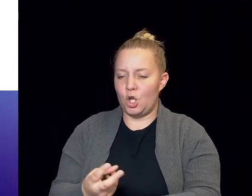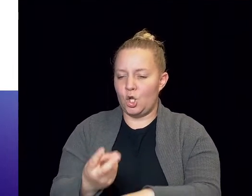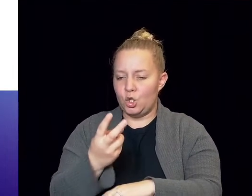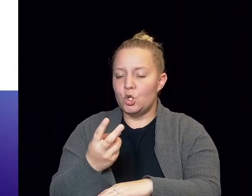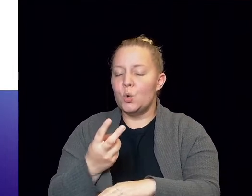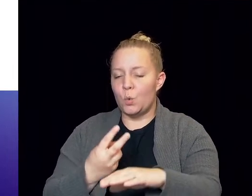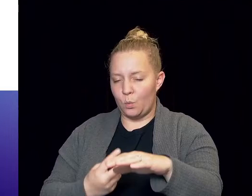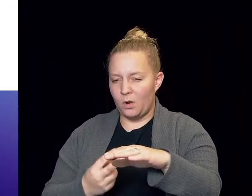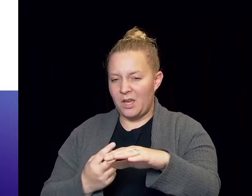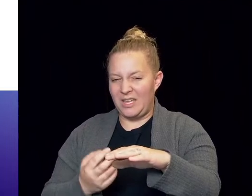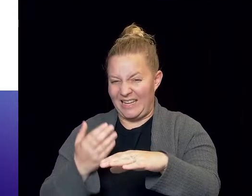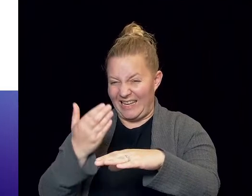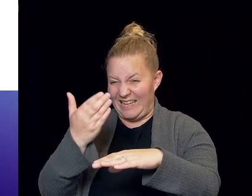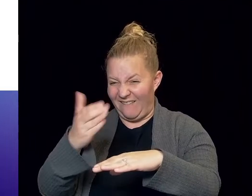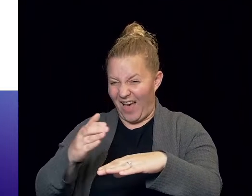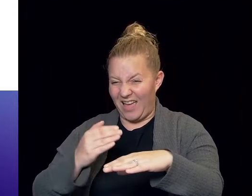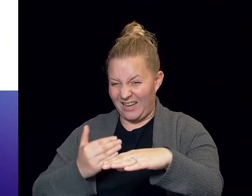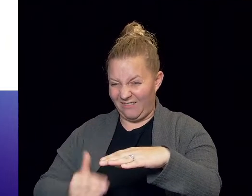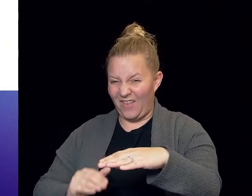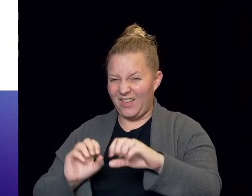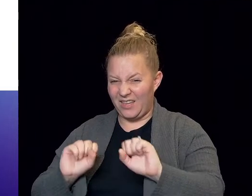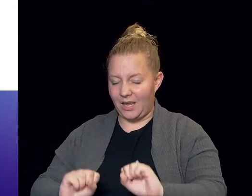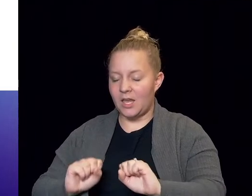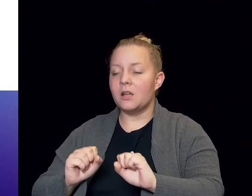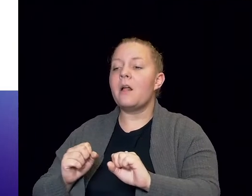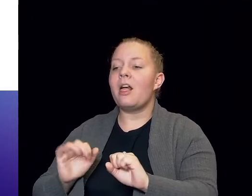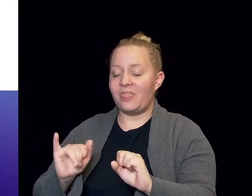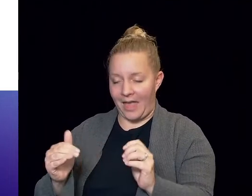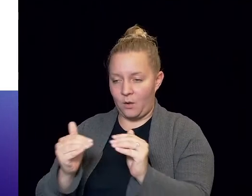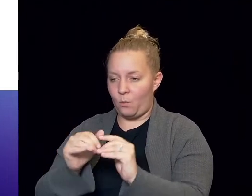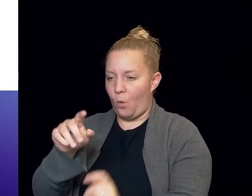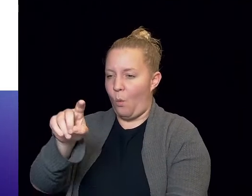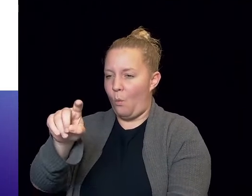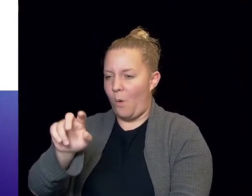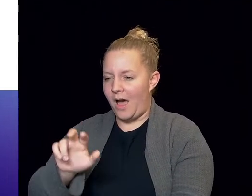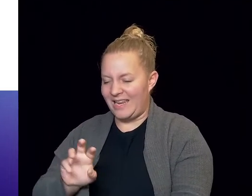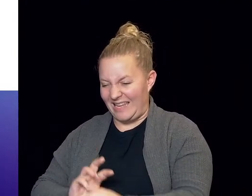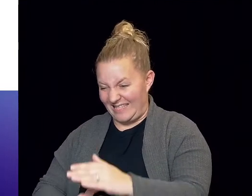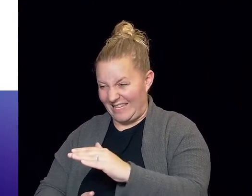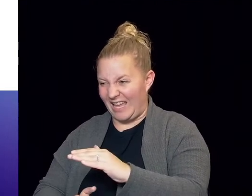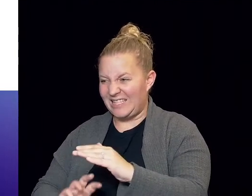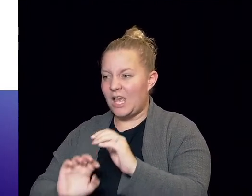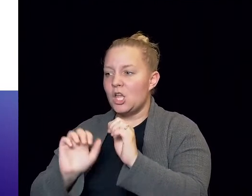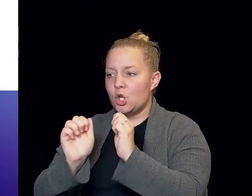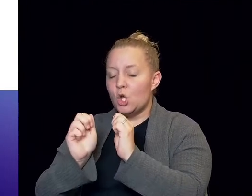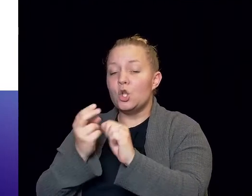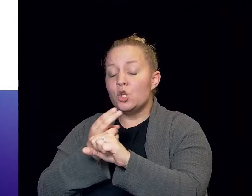Then, I'm going to use 1/6 for my long division instead of 2/12 because we're going to just deal